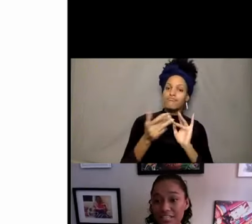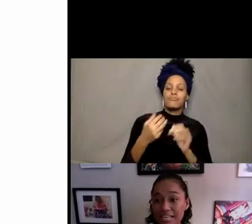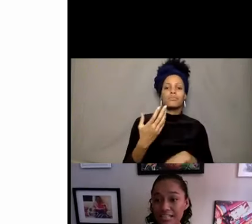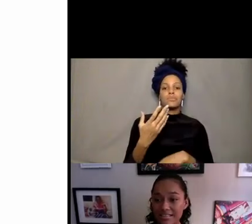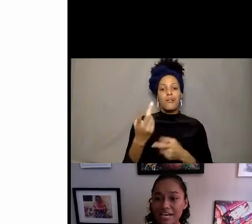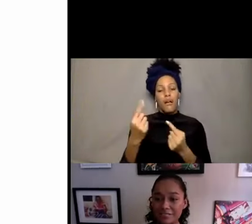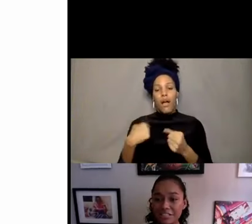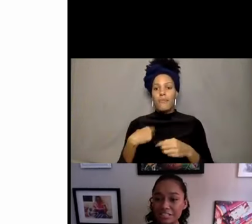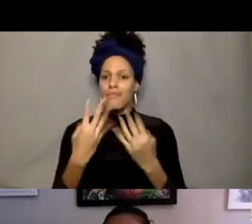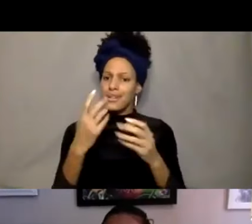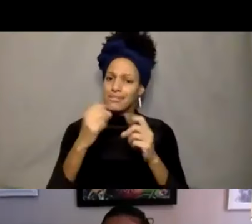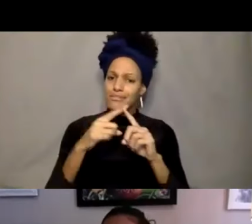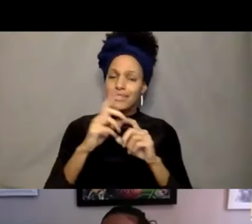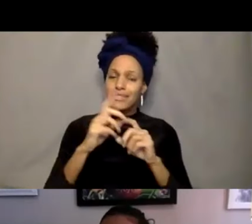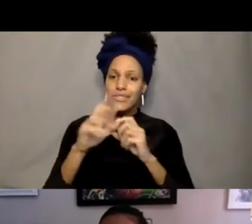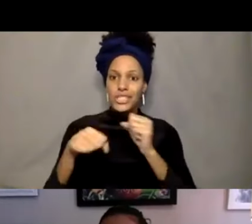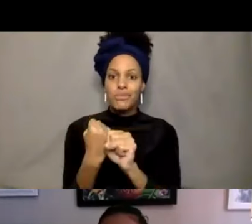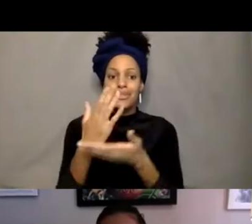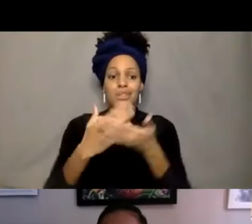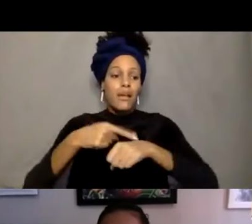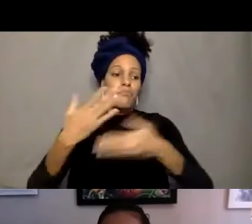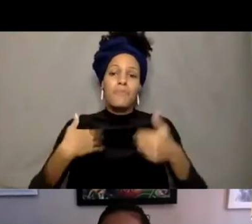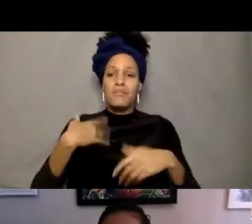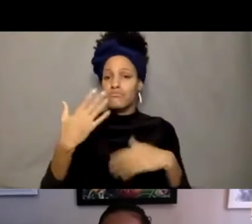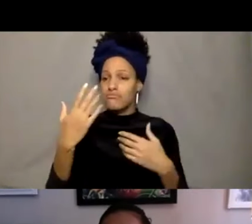and they often just need a refresher on what's new each year.